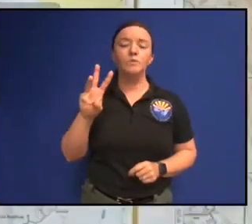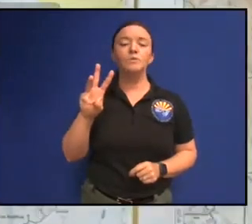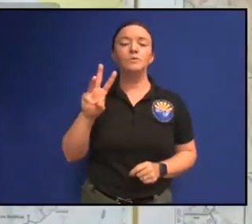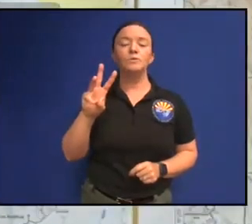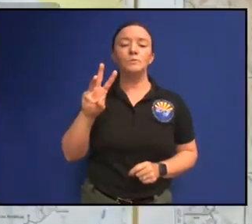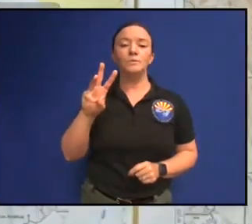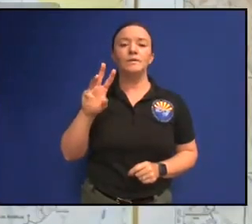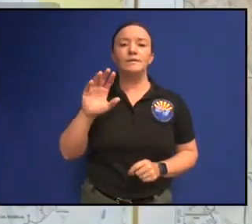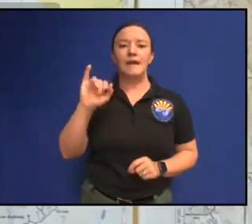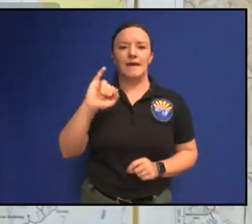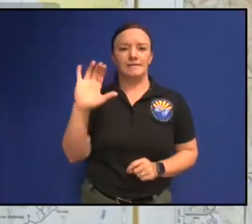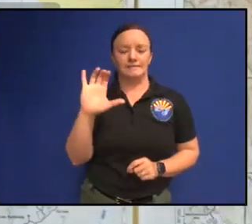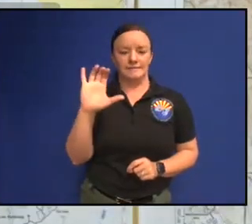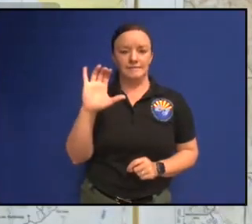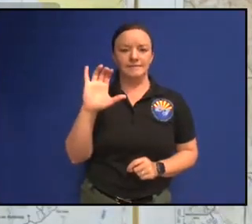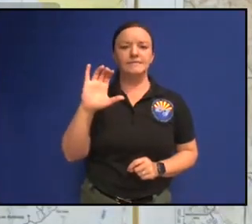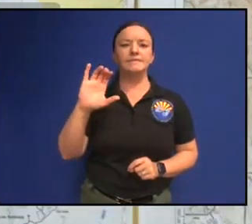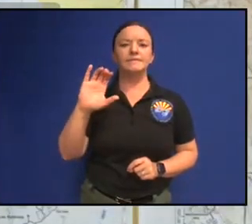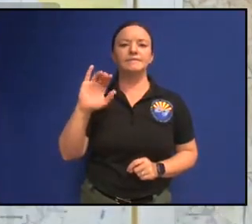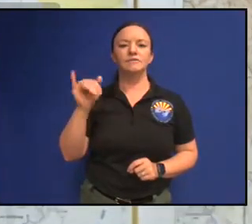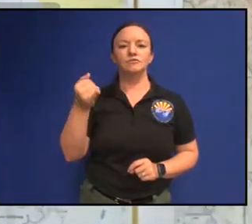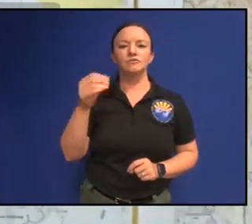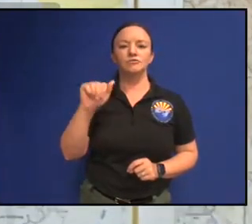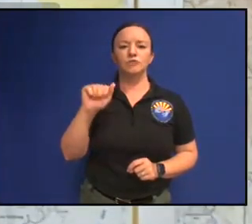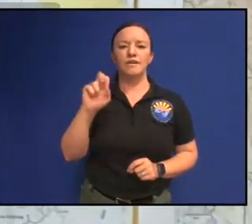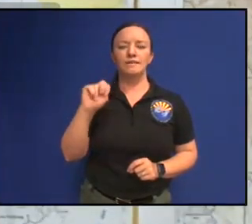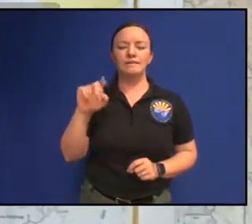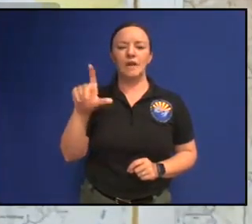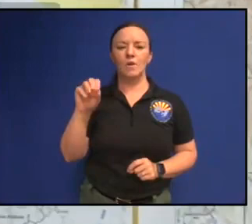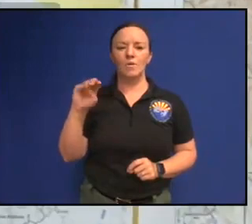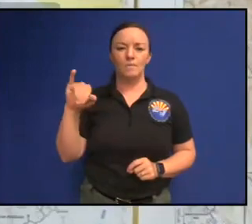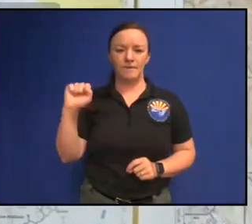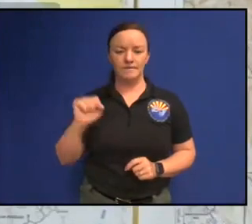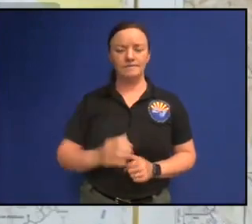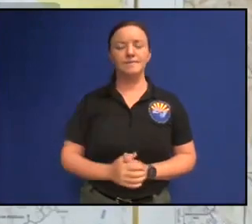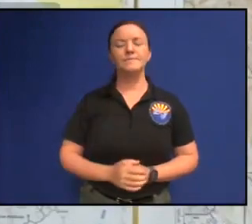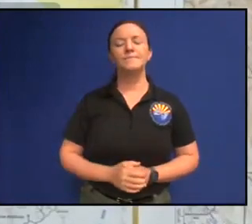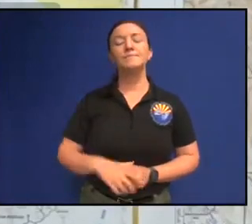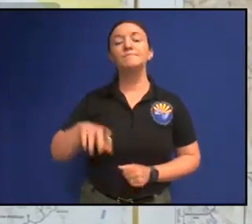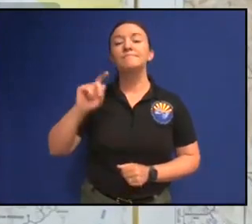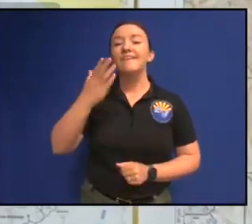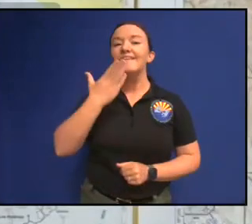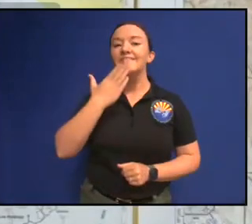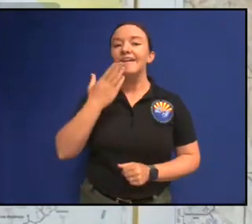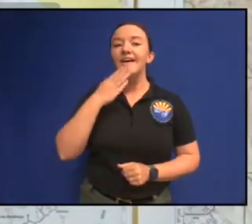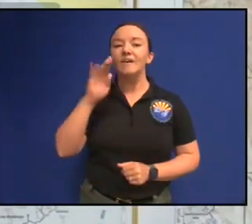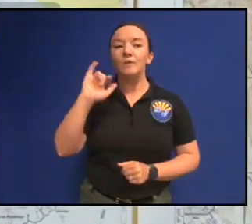REAL GOOD, THANK YOU, BILL. AS ALWAYS, GREAT INTRODUCTION. SO REALLY APPRECIATE THAT.